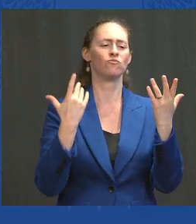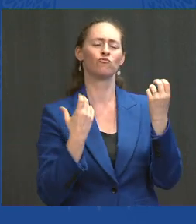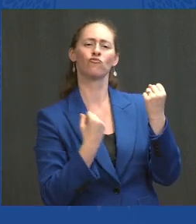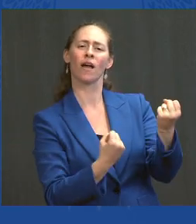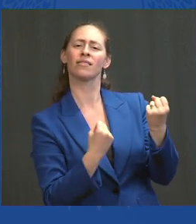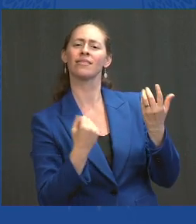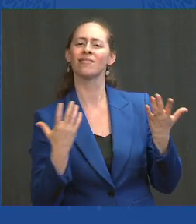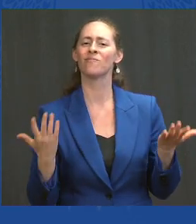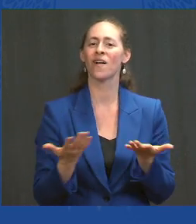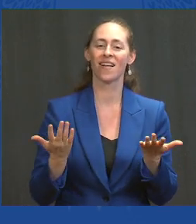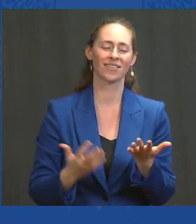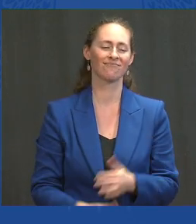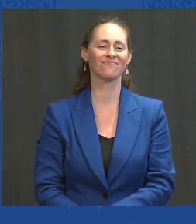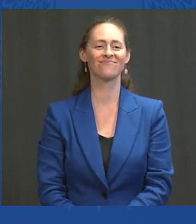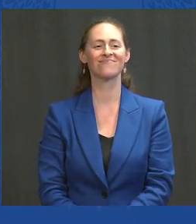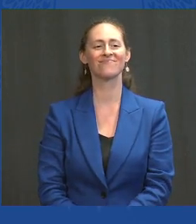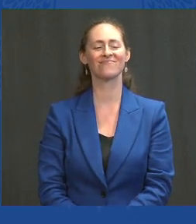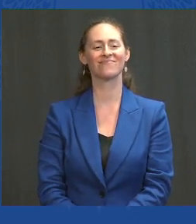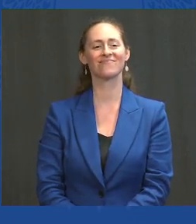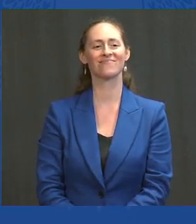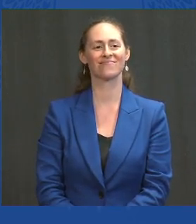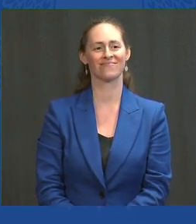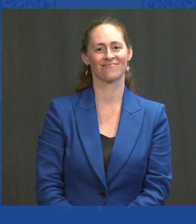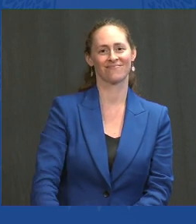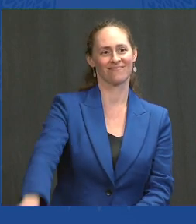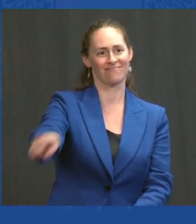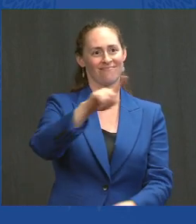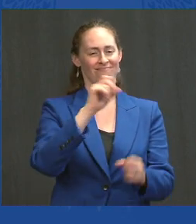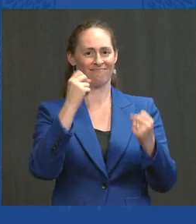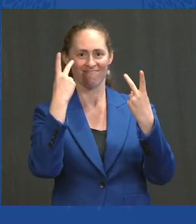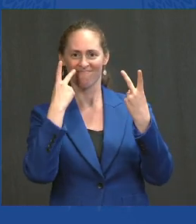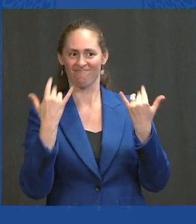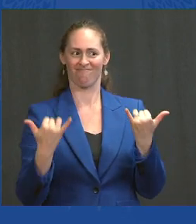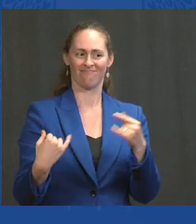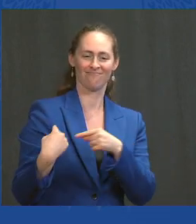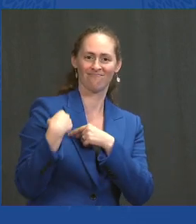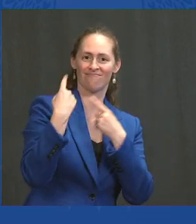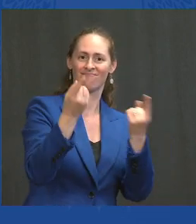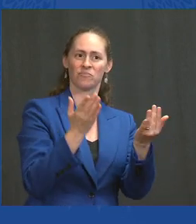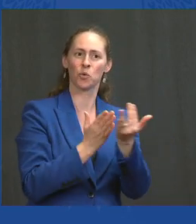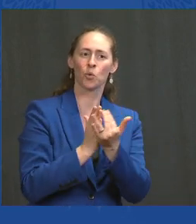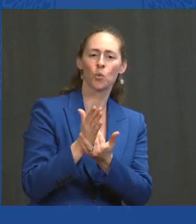We've seen that most clearly during this pandemic, with immigrants as frontline workers